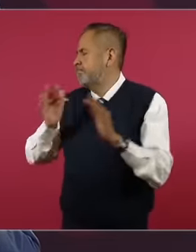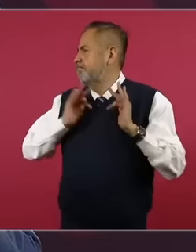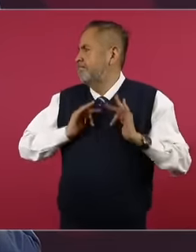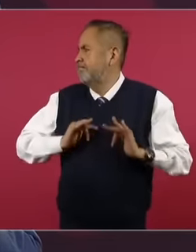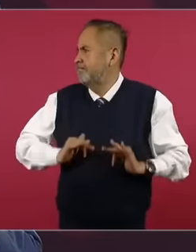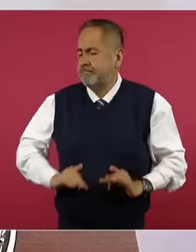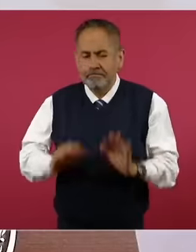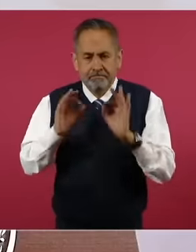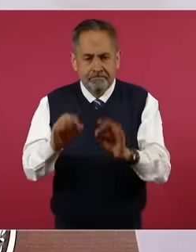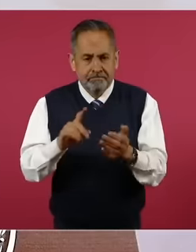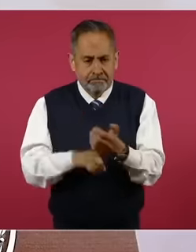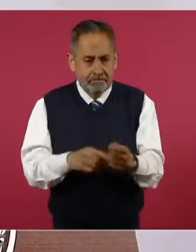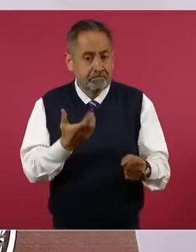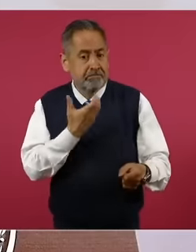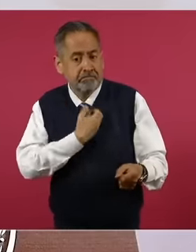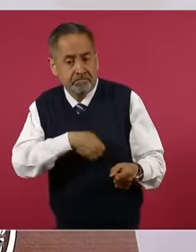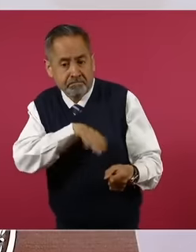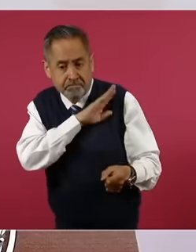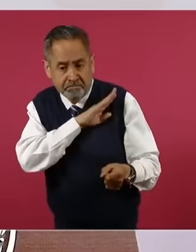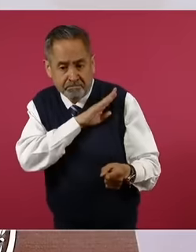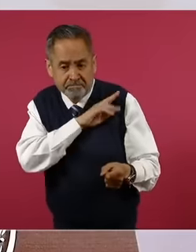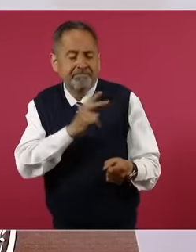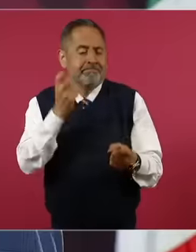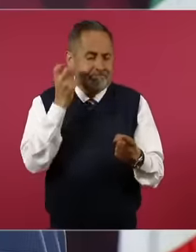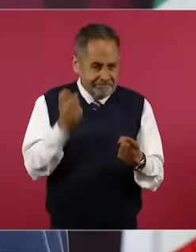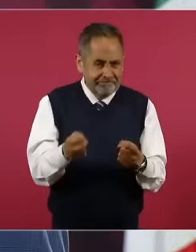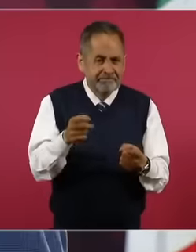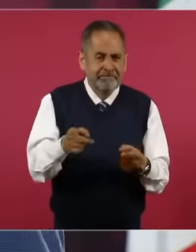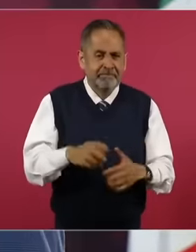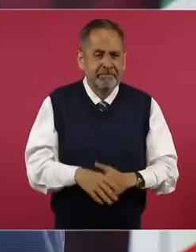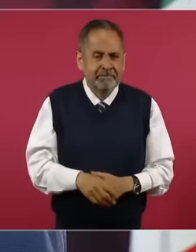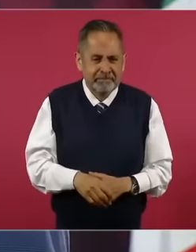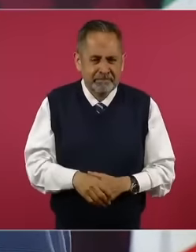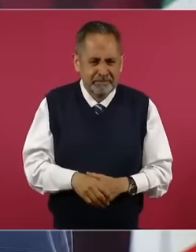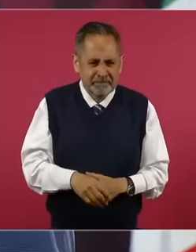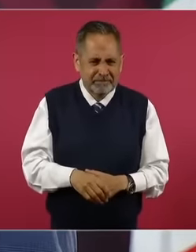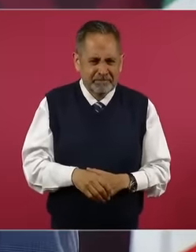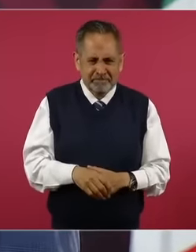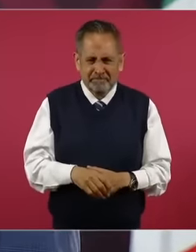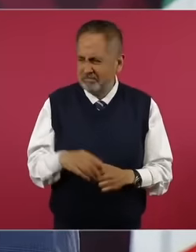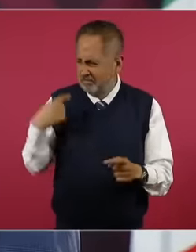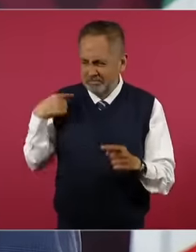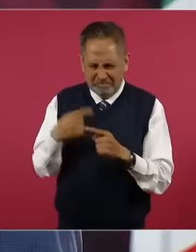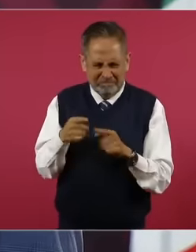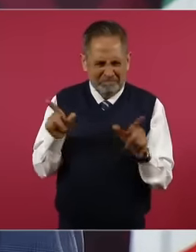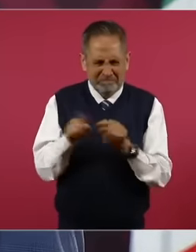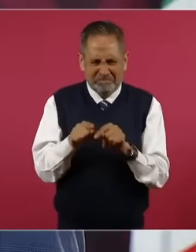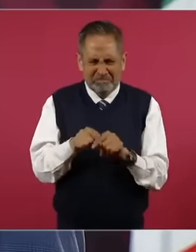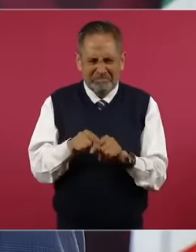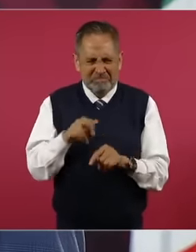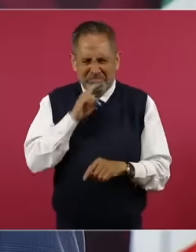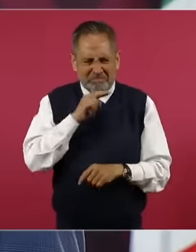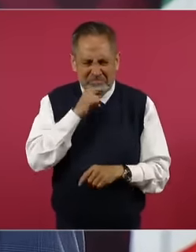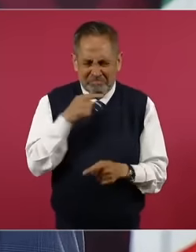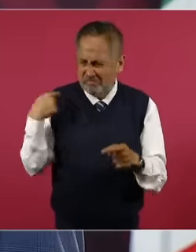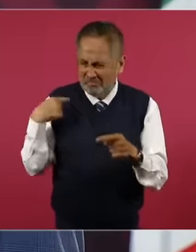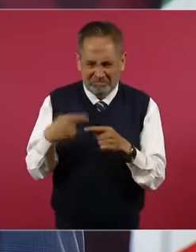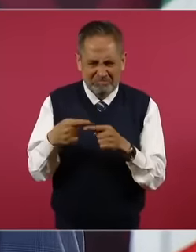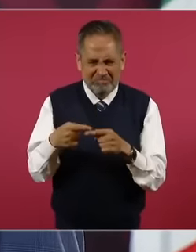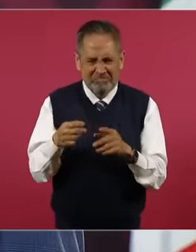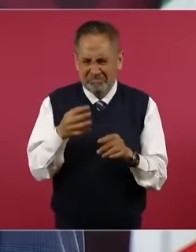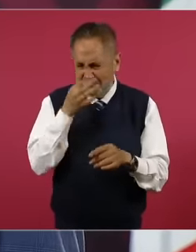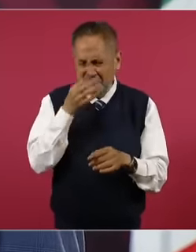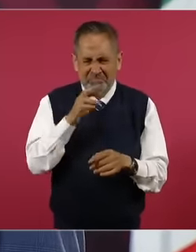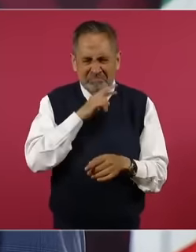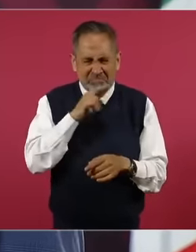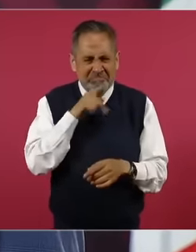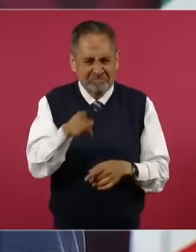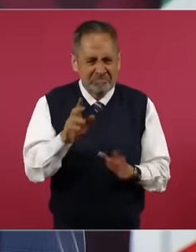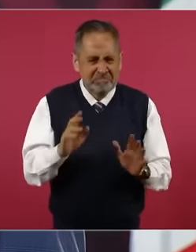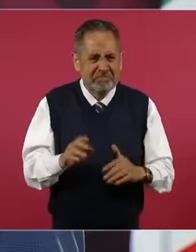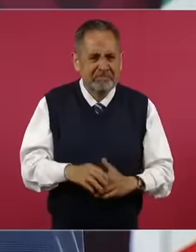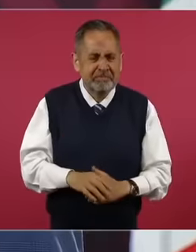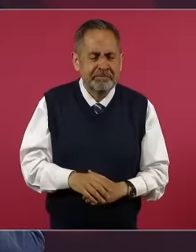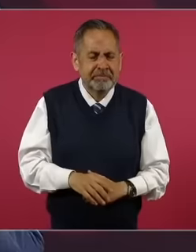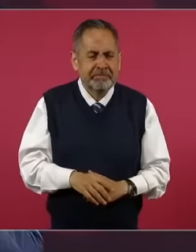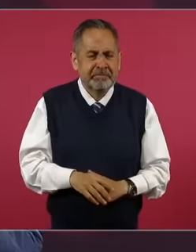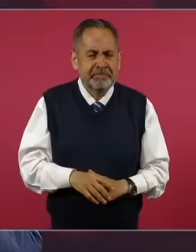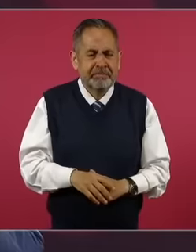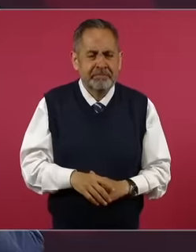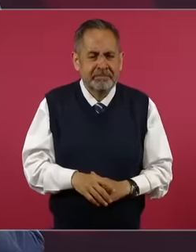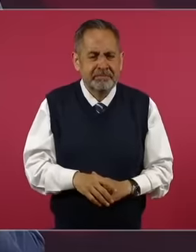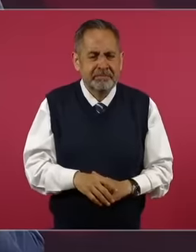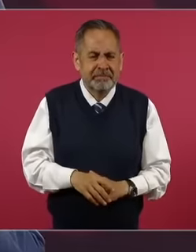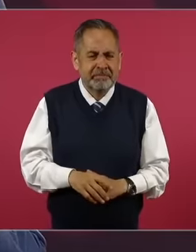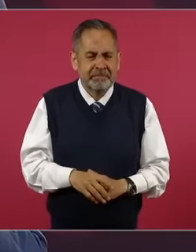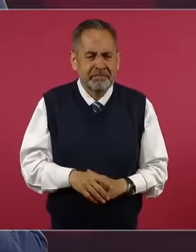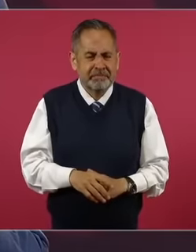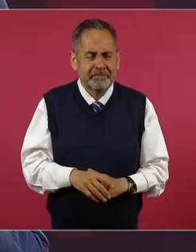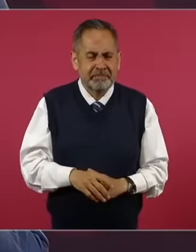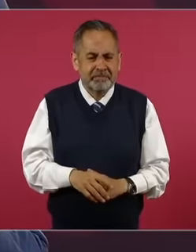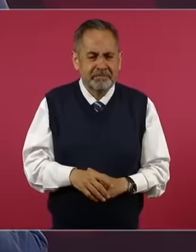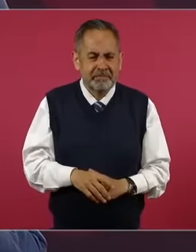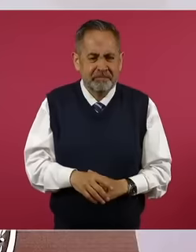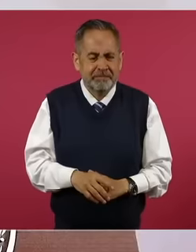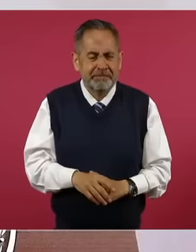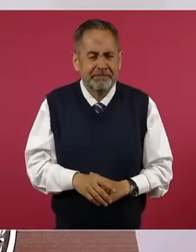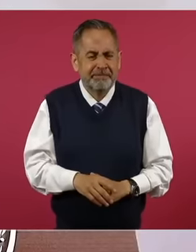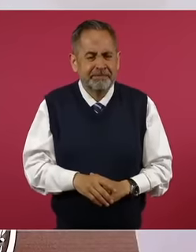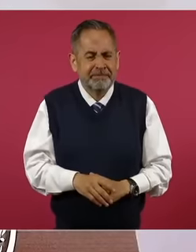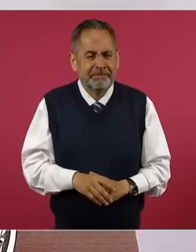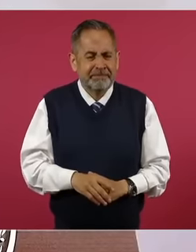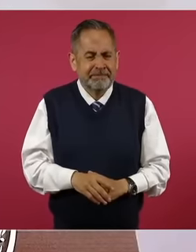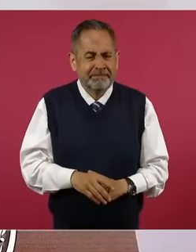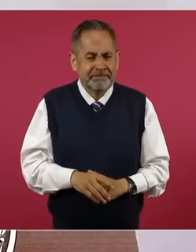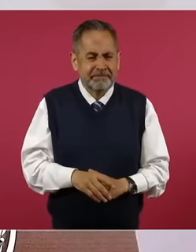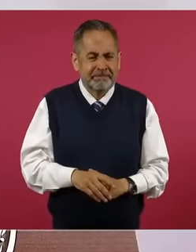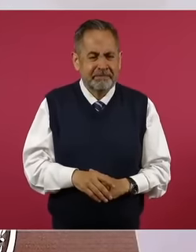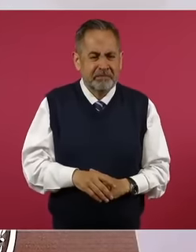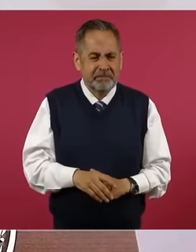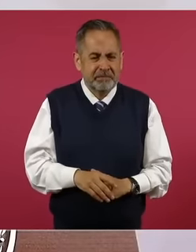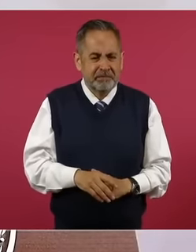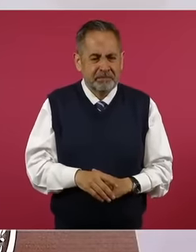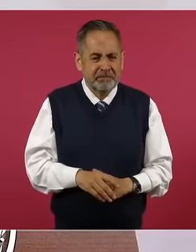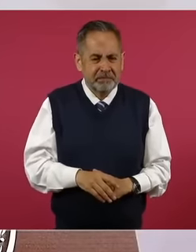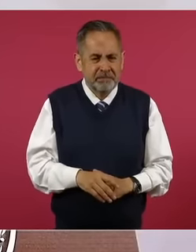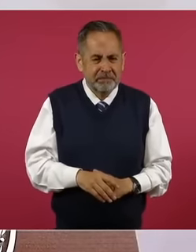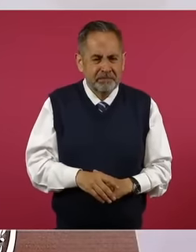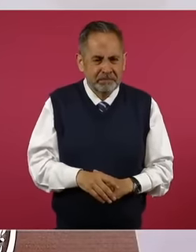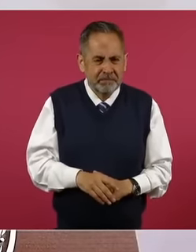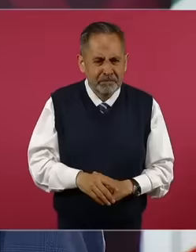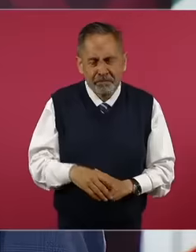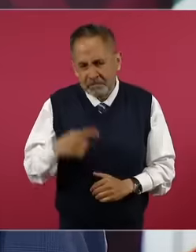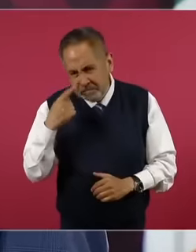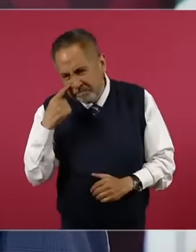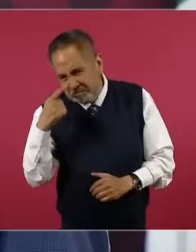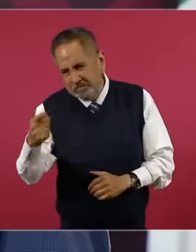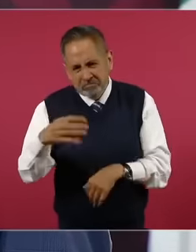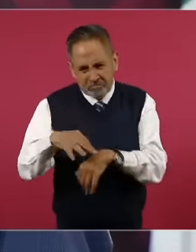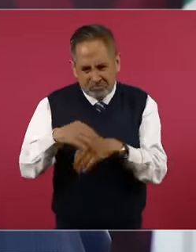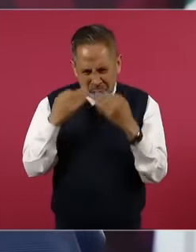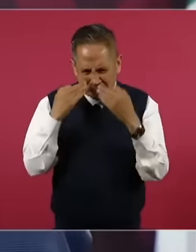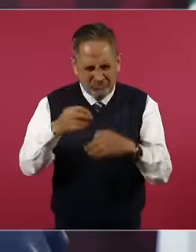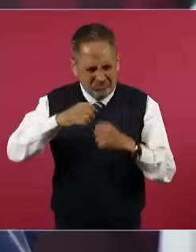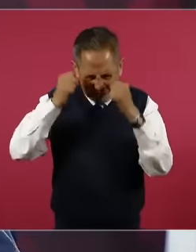Claudia in a short time I repeat and now we are going to live to tell about it in very In a short time